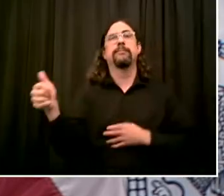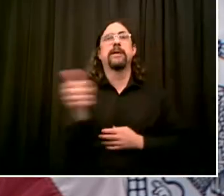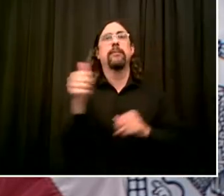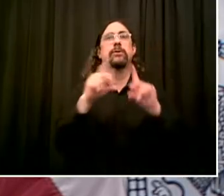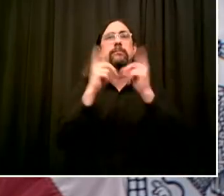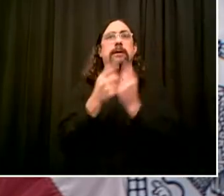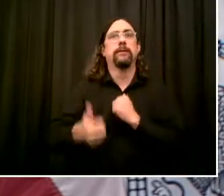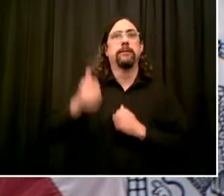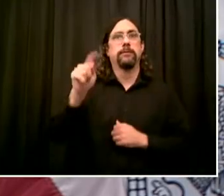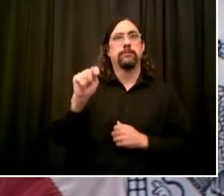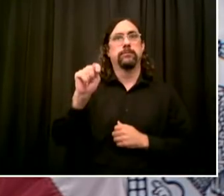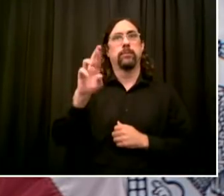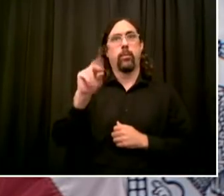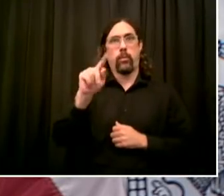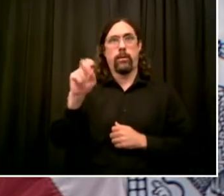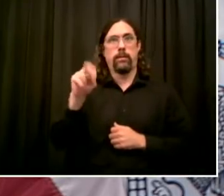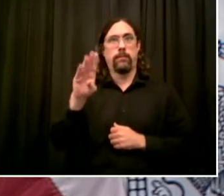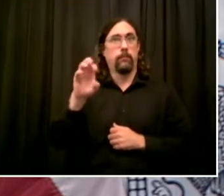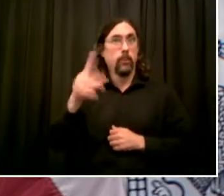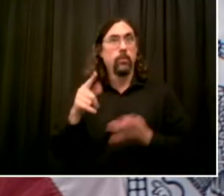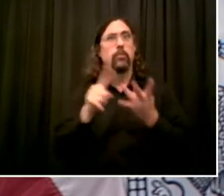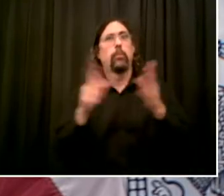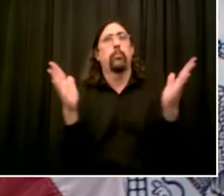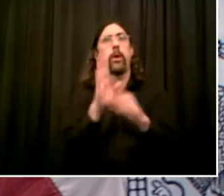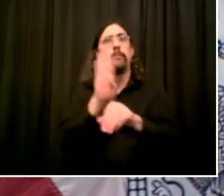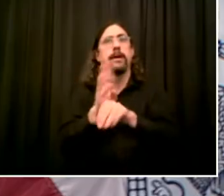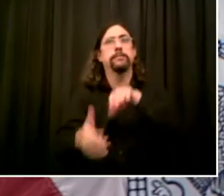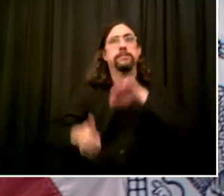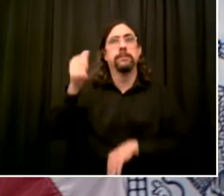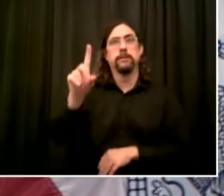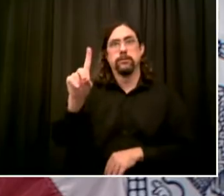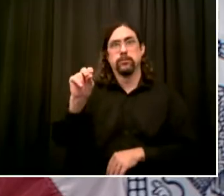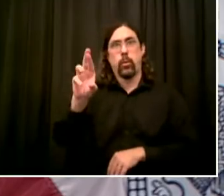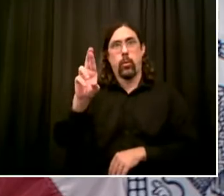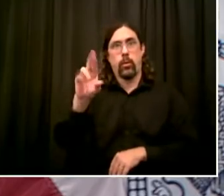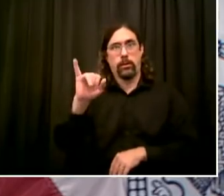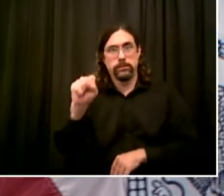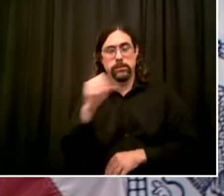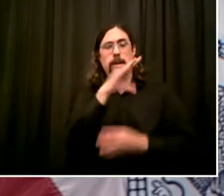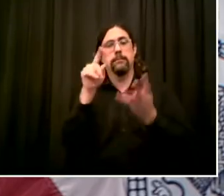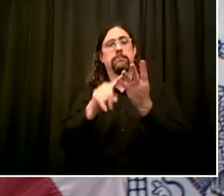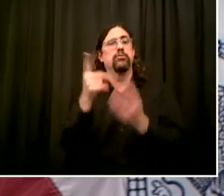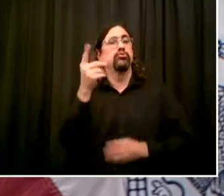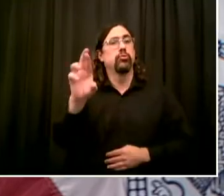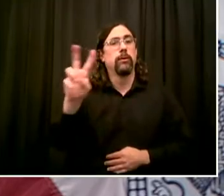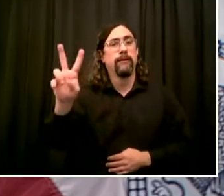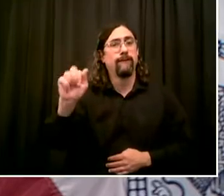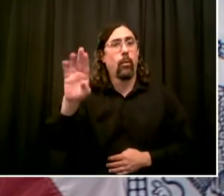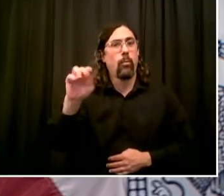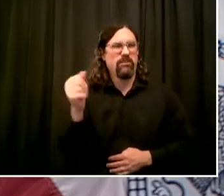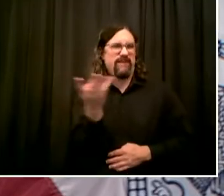SMALL BUSINESS COMMISSIONER AND SEASON YOUR VADISY ORDR.